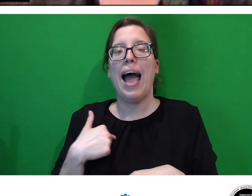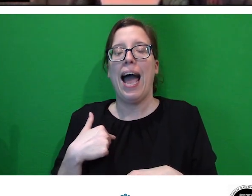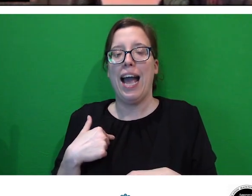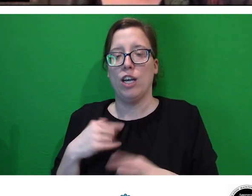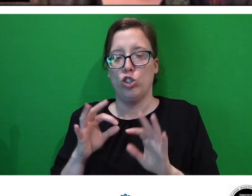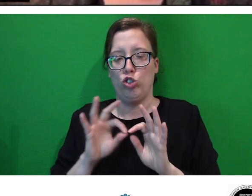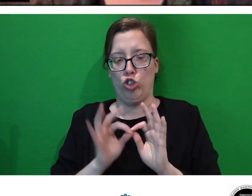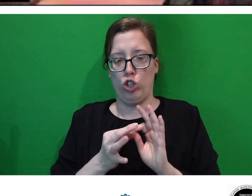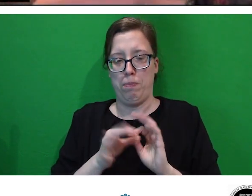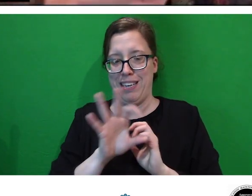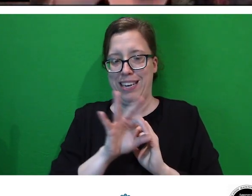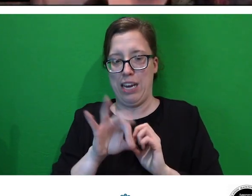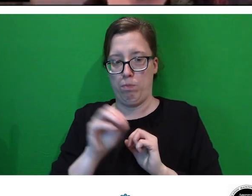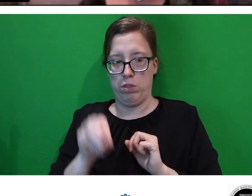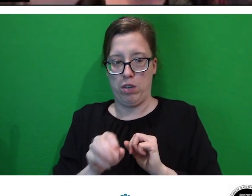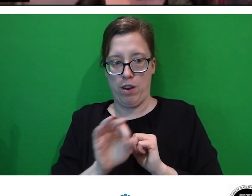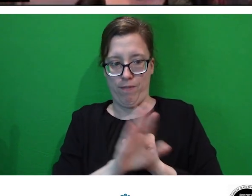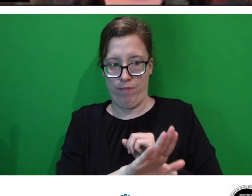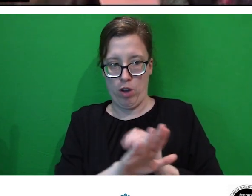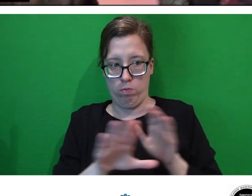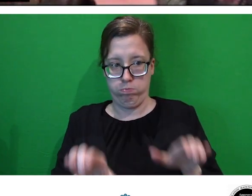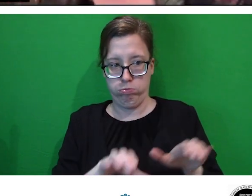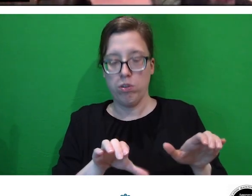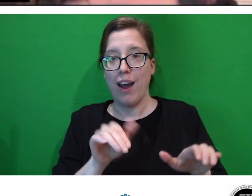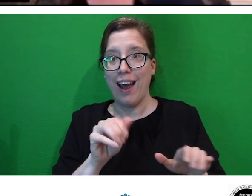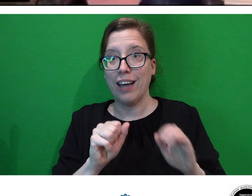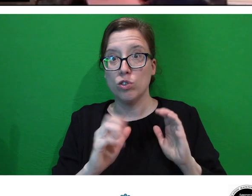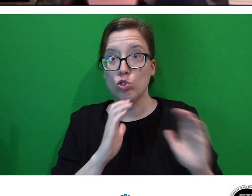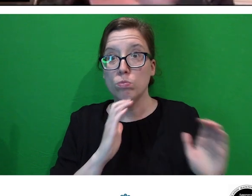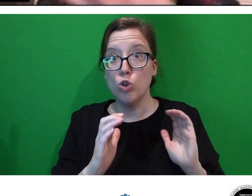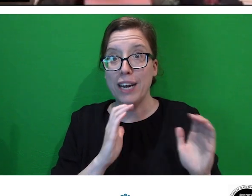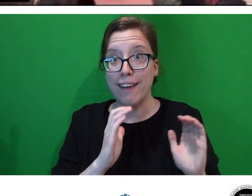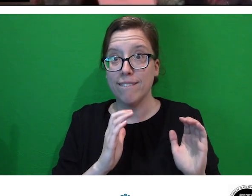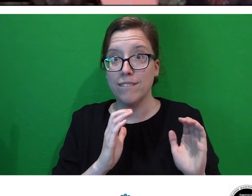I talk a lot about put up a behavior filter, put up a communication filter,